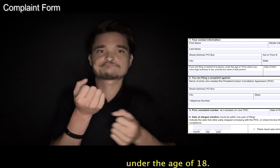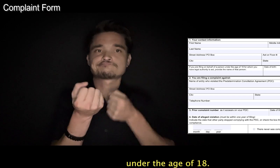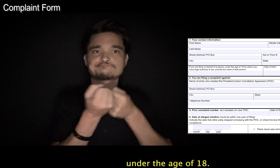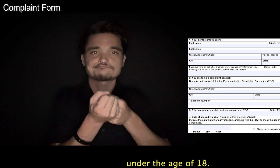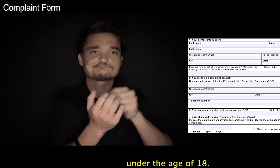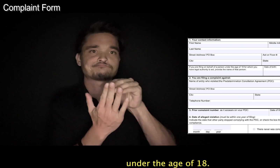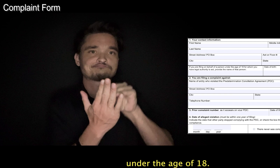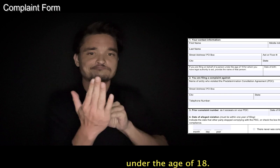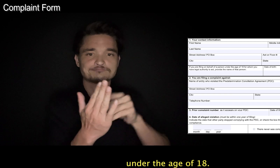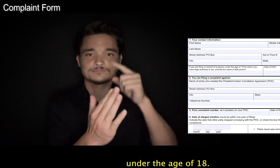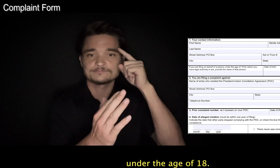under the age of 18.